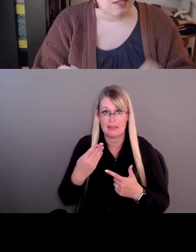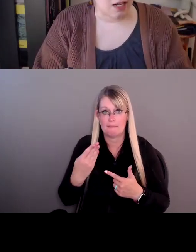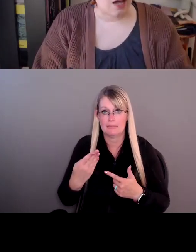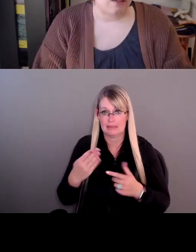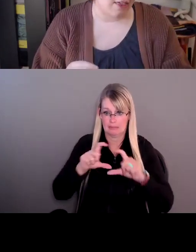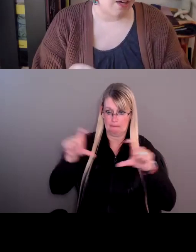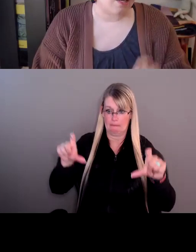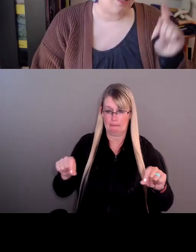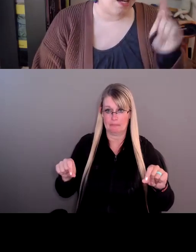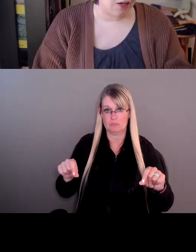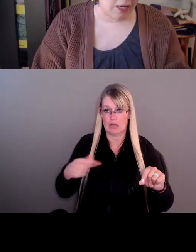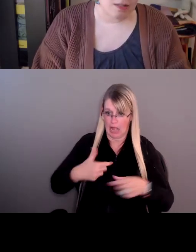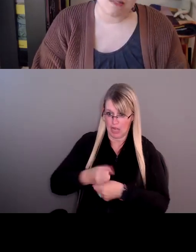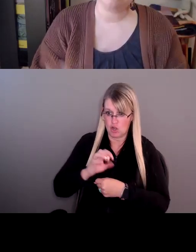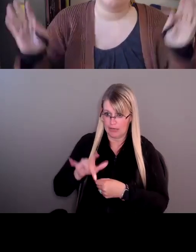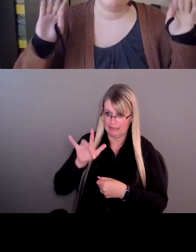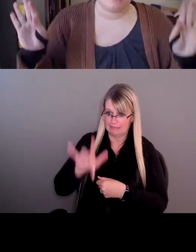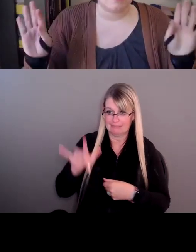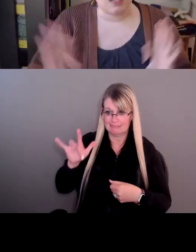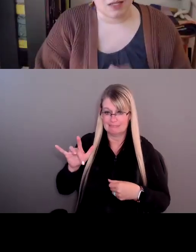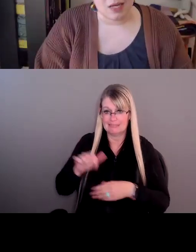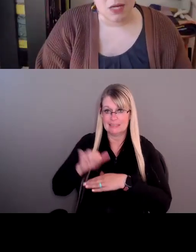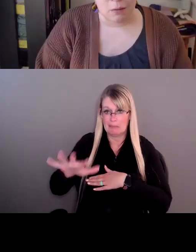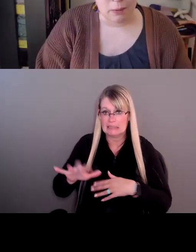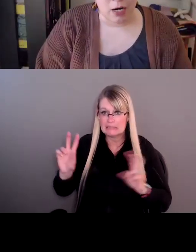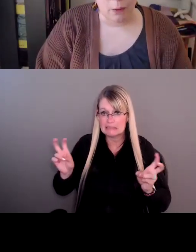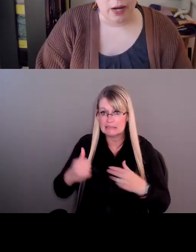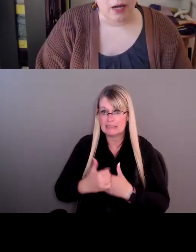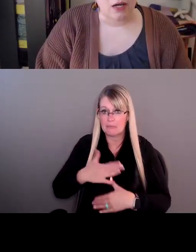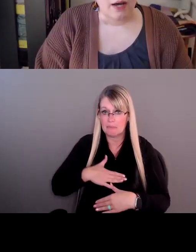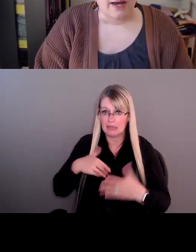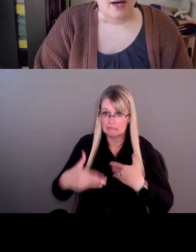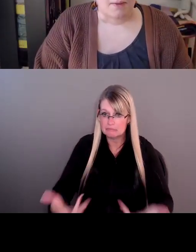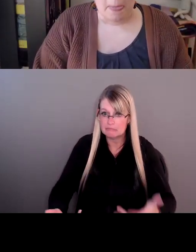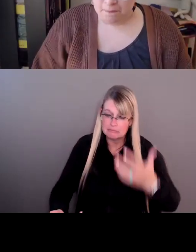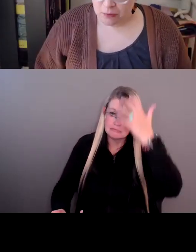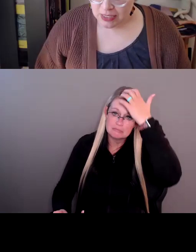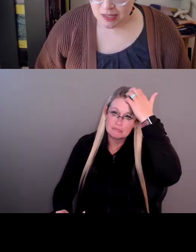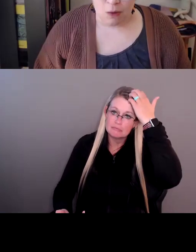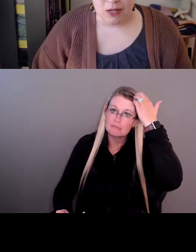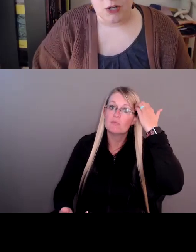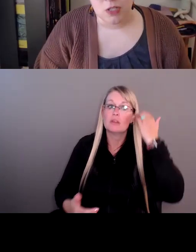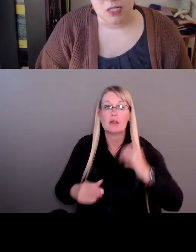I got the thing and here it is, please send me on my merry way. That's not what it actually looks